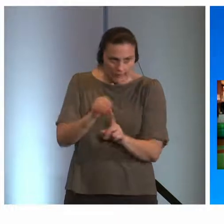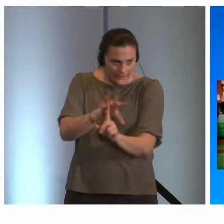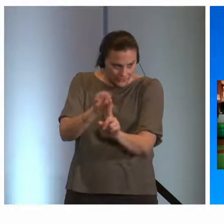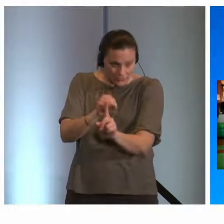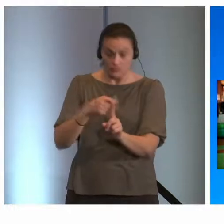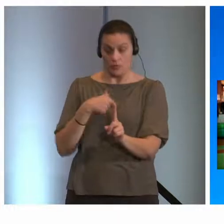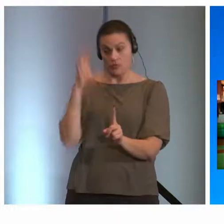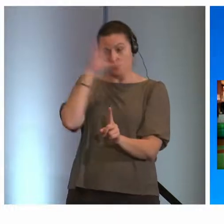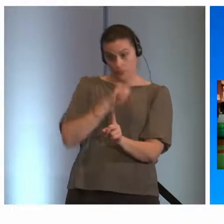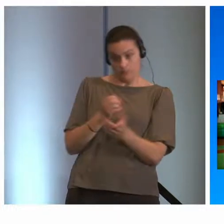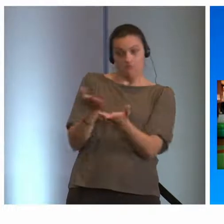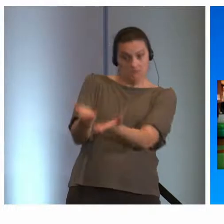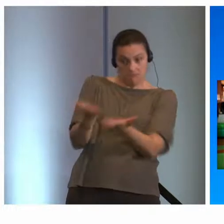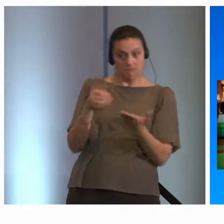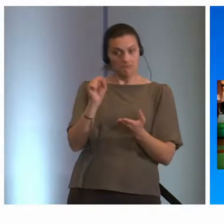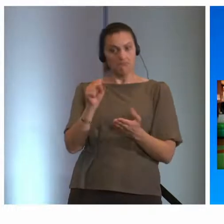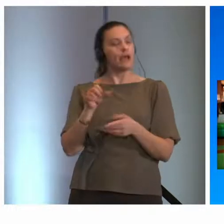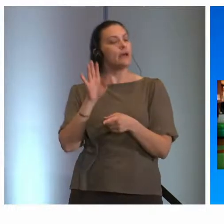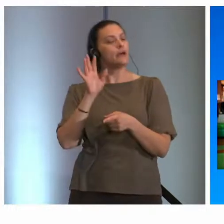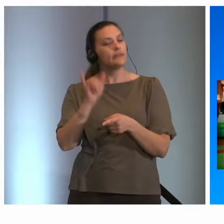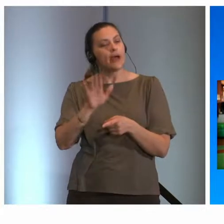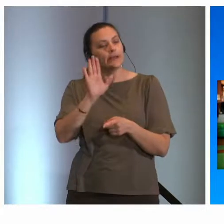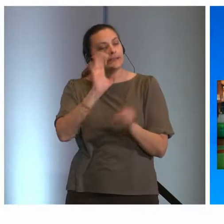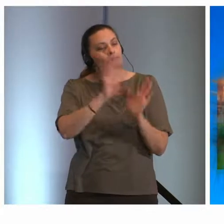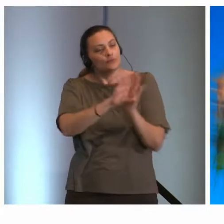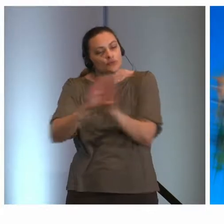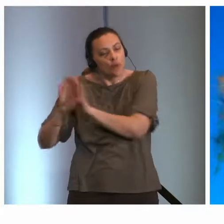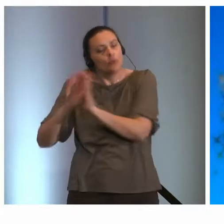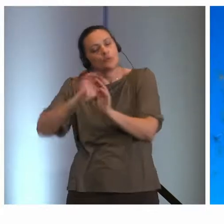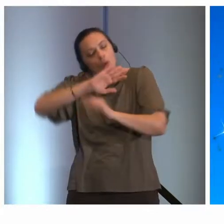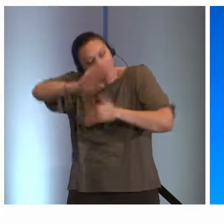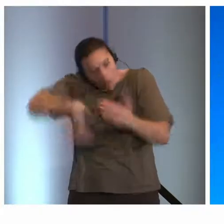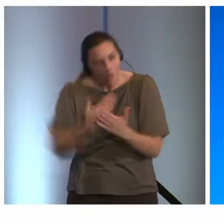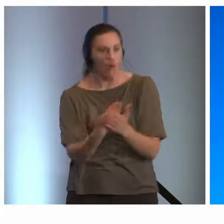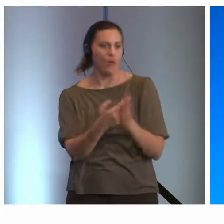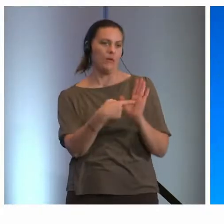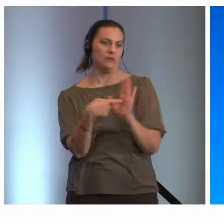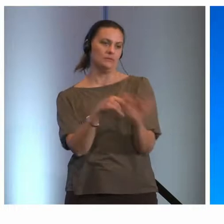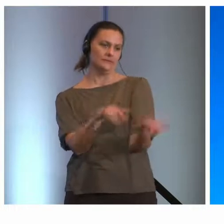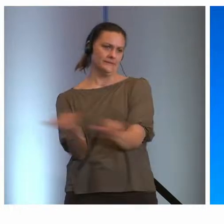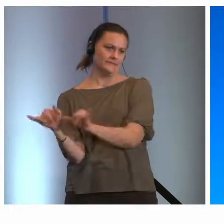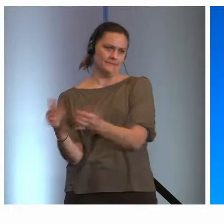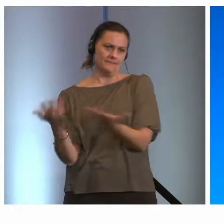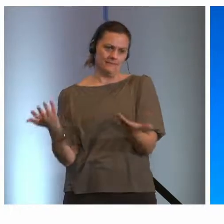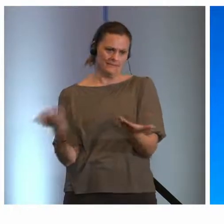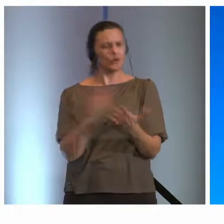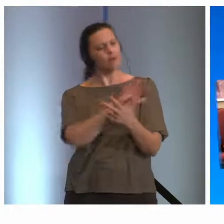he's always wearing, he's never without -- Tari: Right -- so that's the assumption I can make and that's thematically